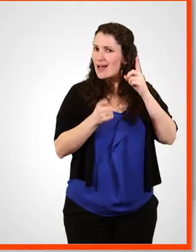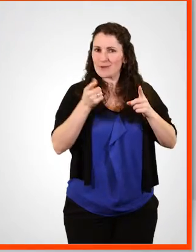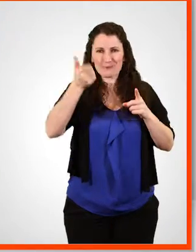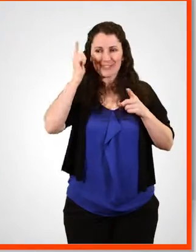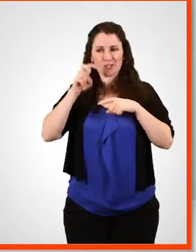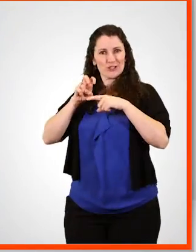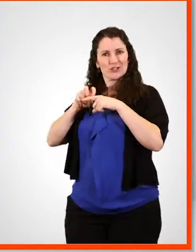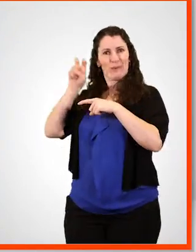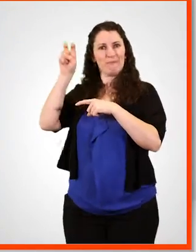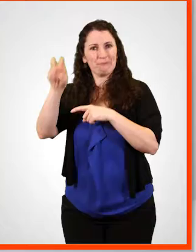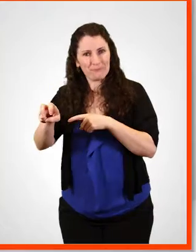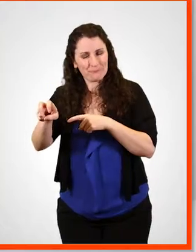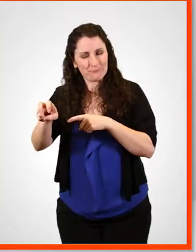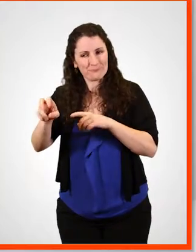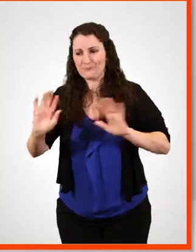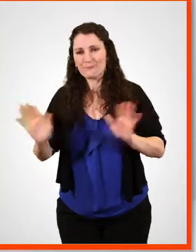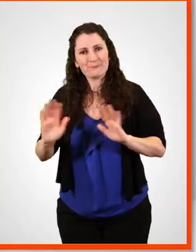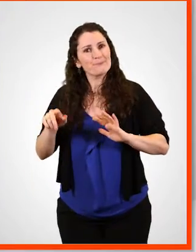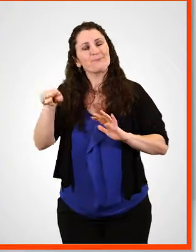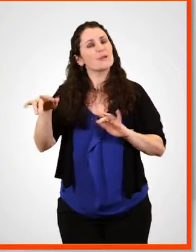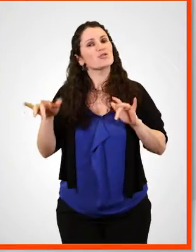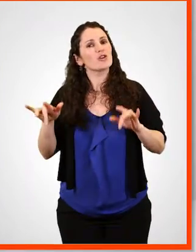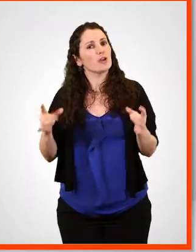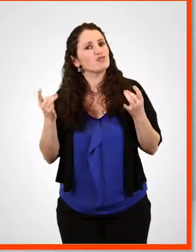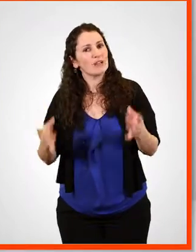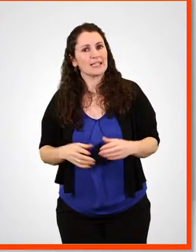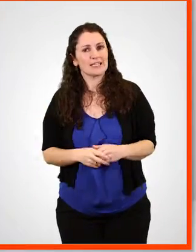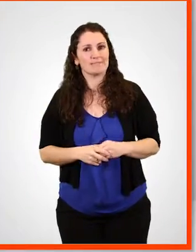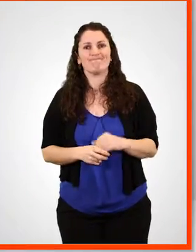they're trying to do this before the child is ready. That's a really important point, Connie,